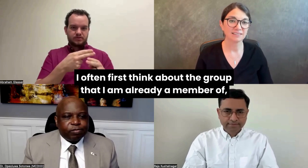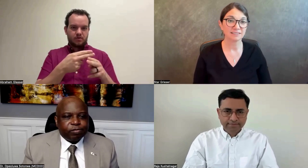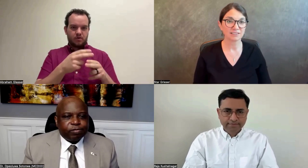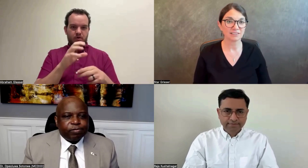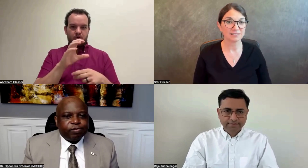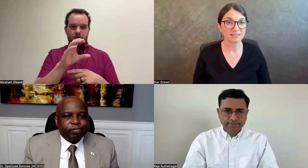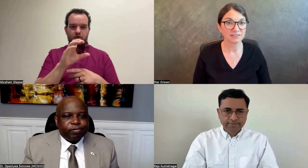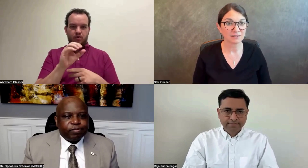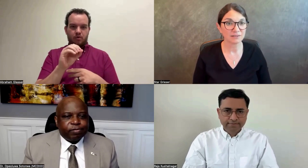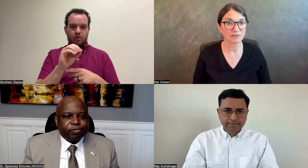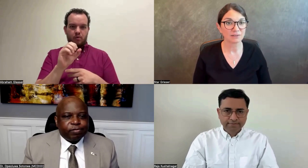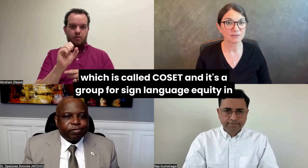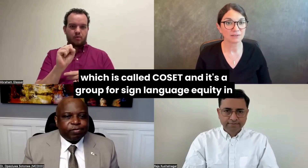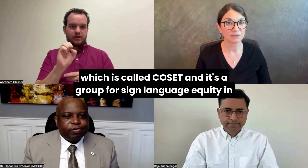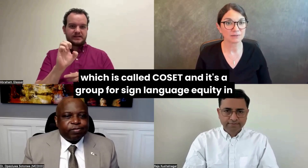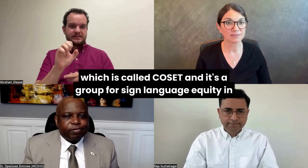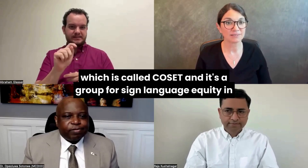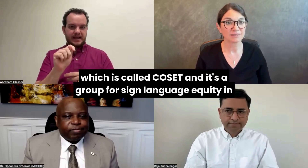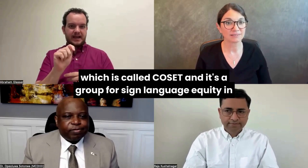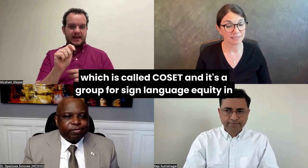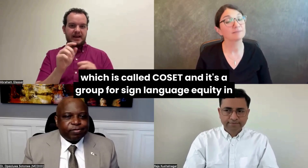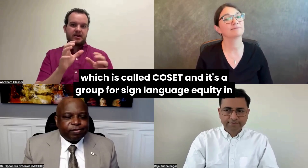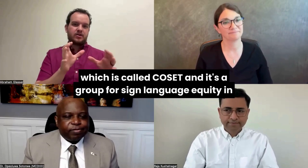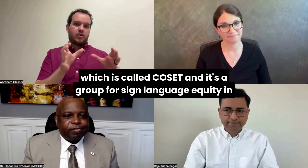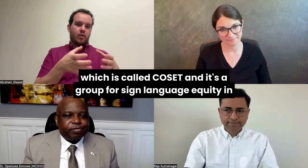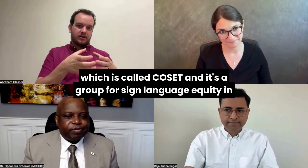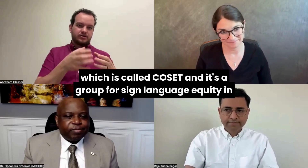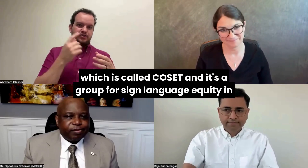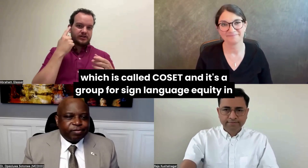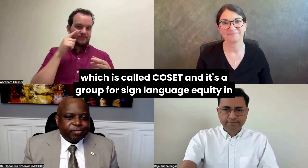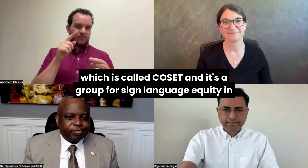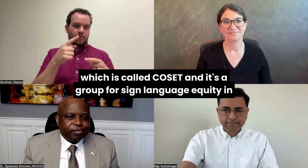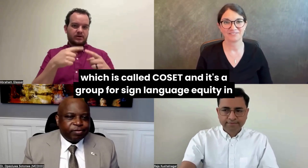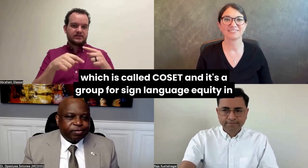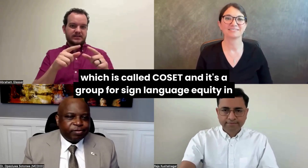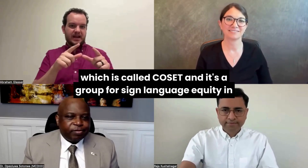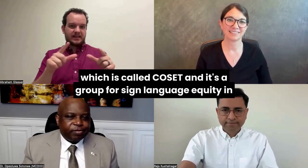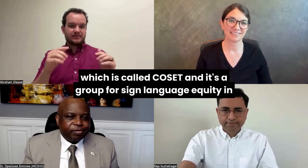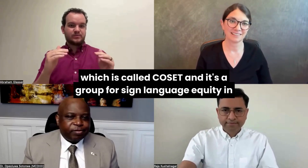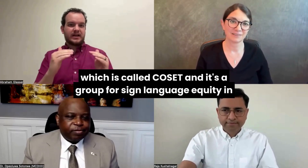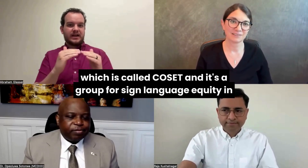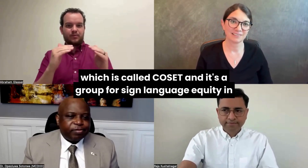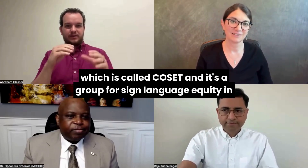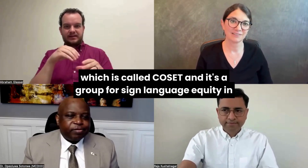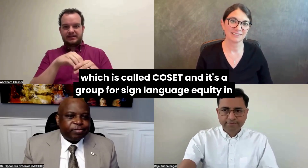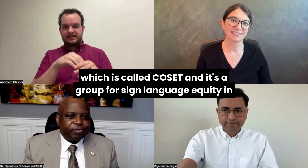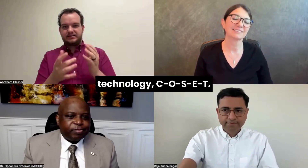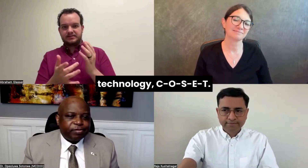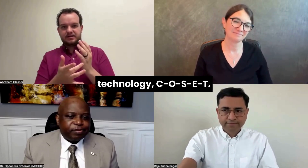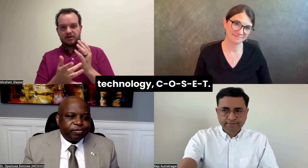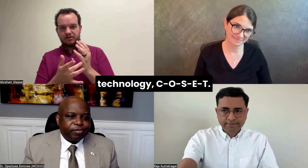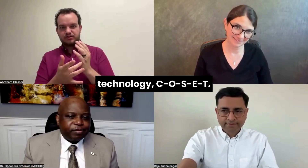which is called COSET and it's a group for sign language equity in technology, C-O-S-E-T.